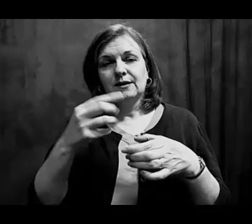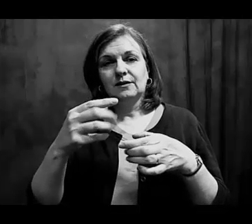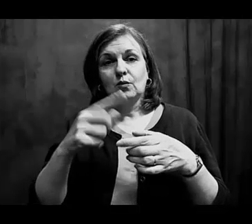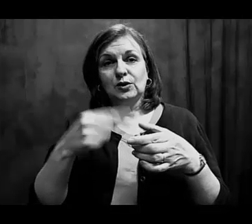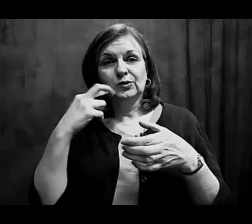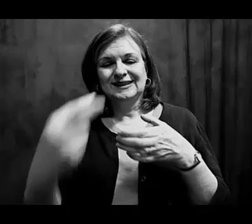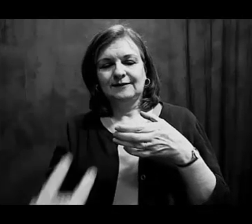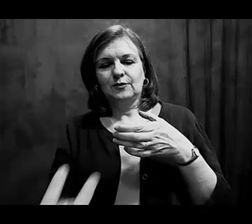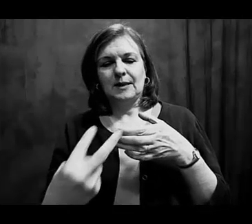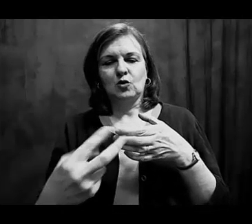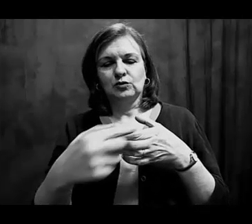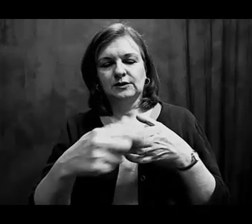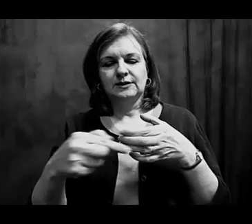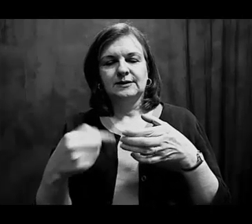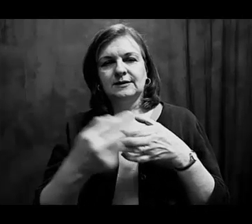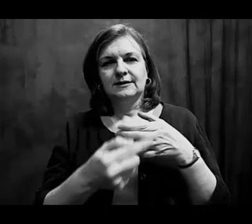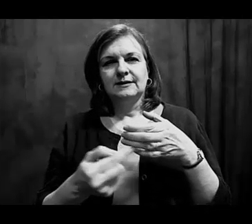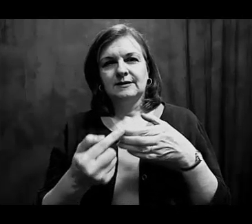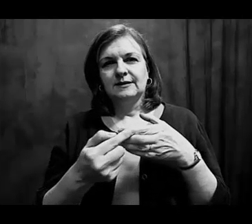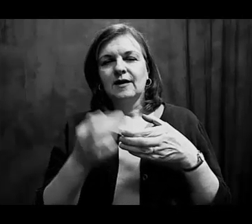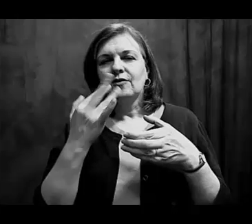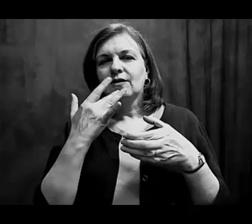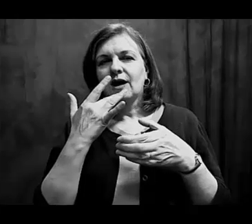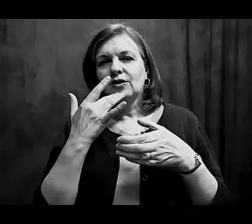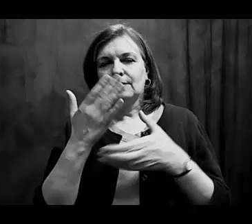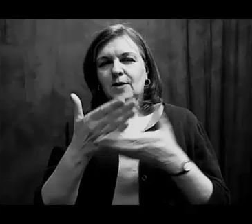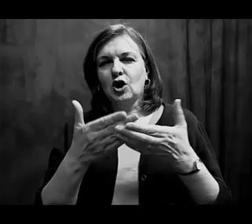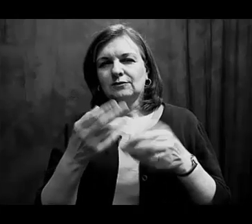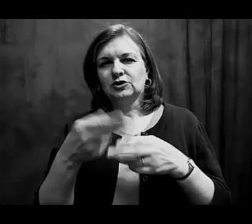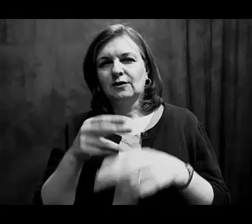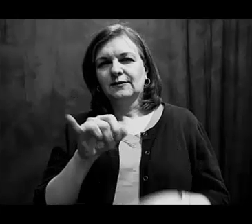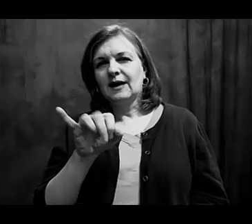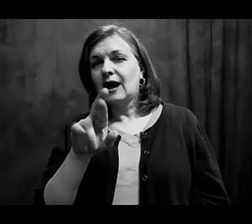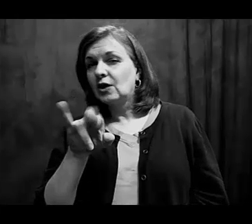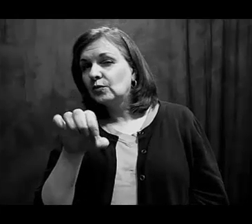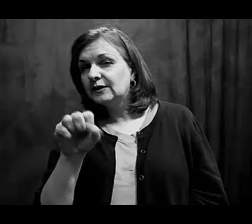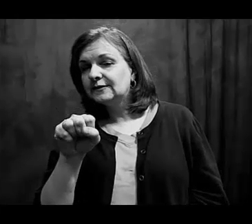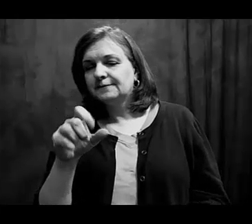is the iris or the colored part of your eye and the pupil